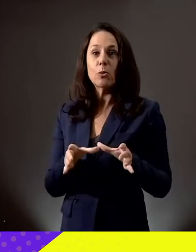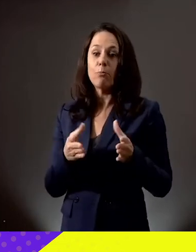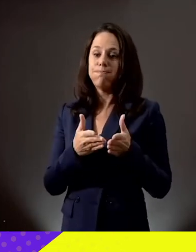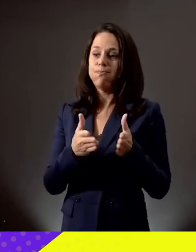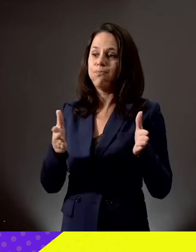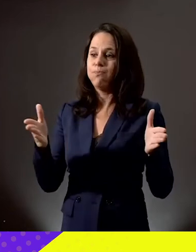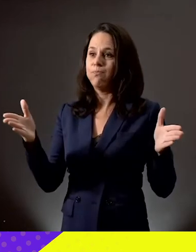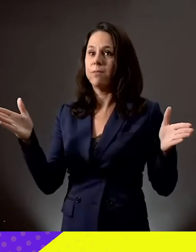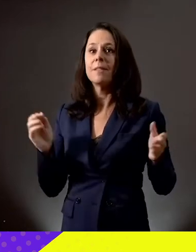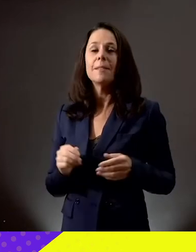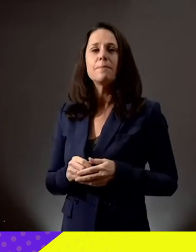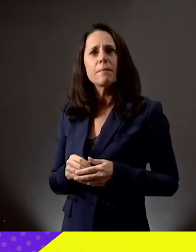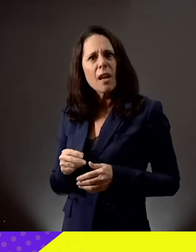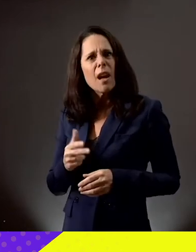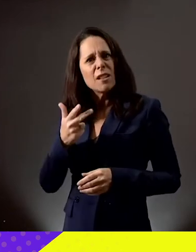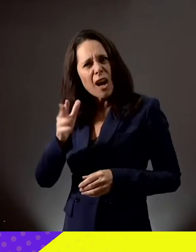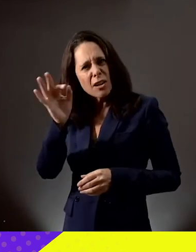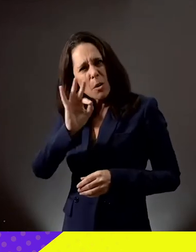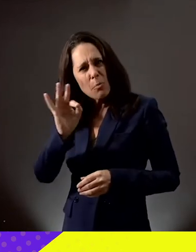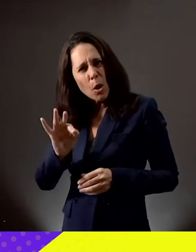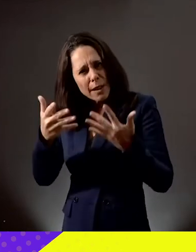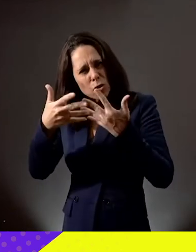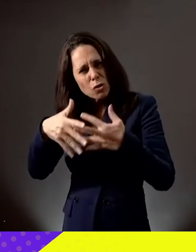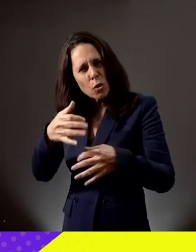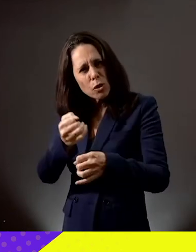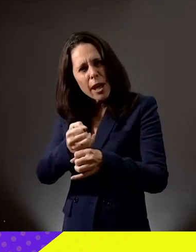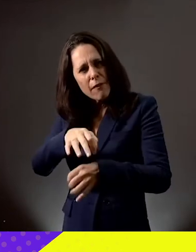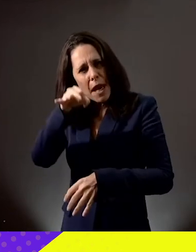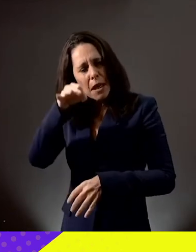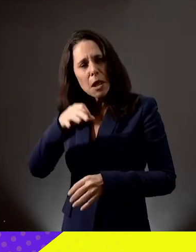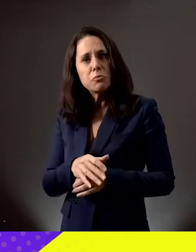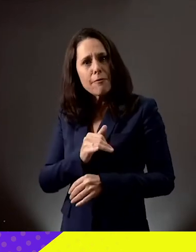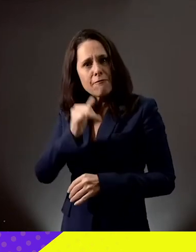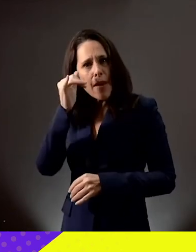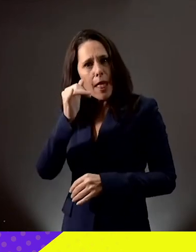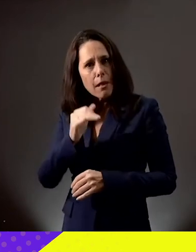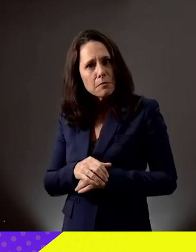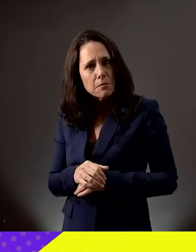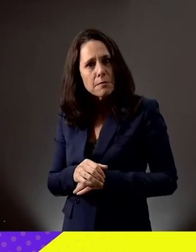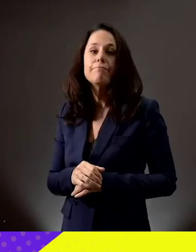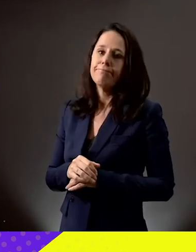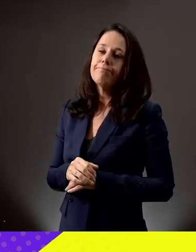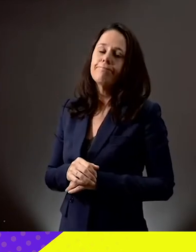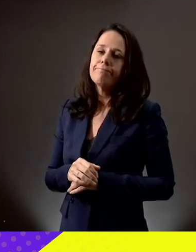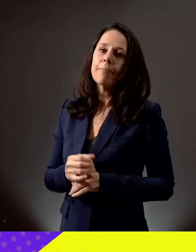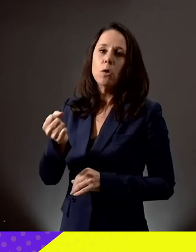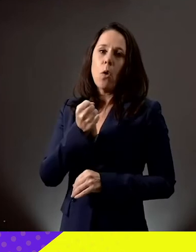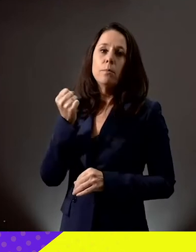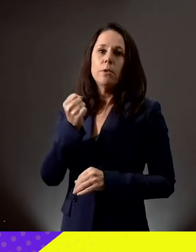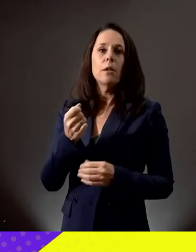80% have found a steady job. That's a great score. That's because we always have vacancies at the ready.